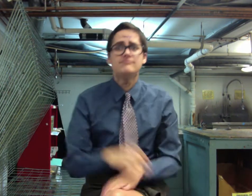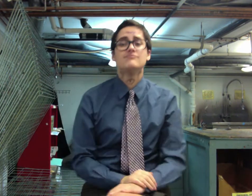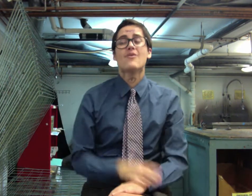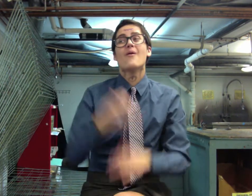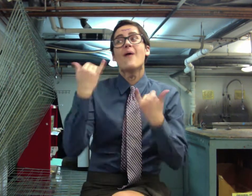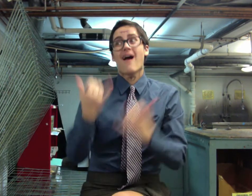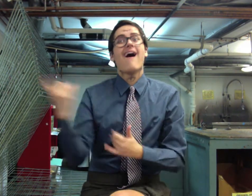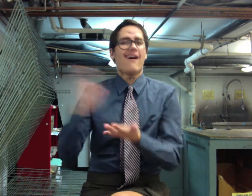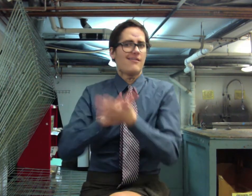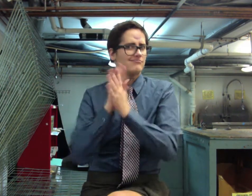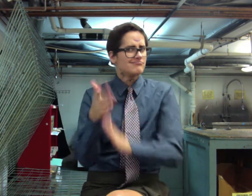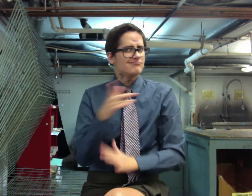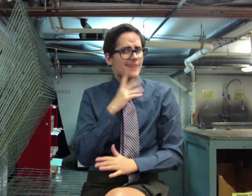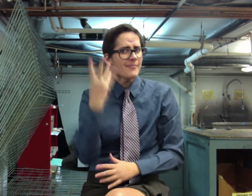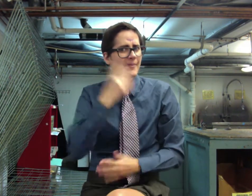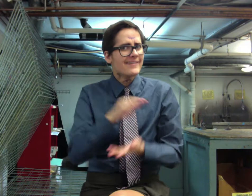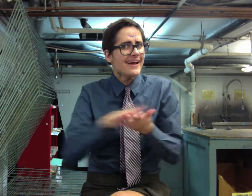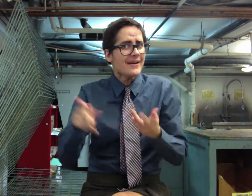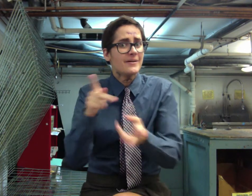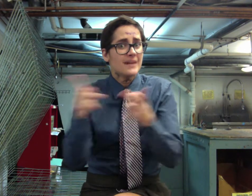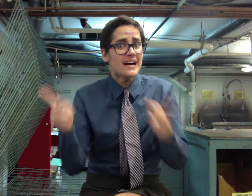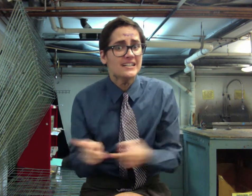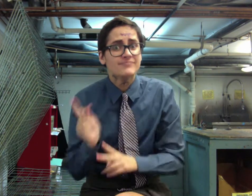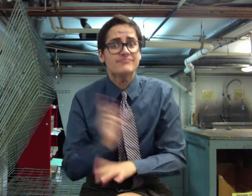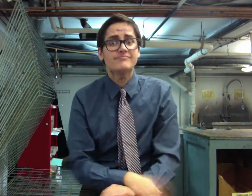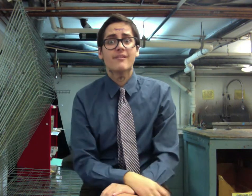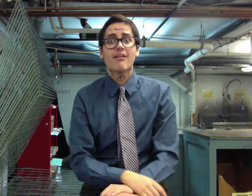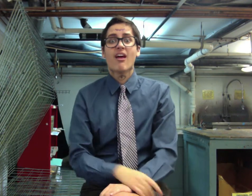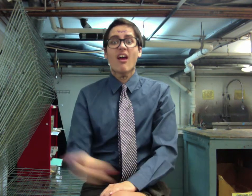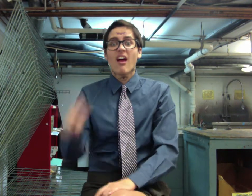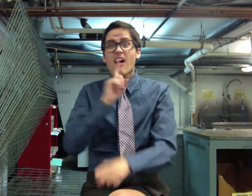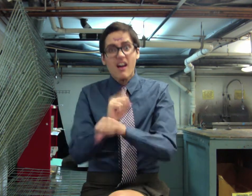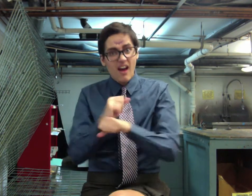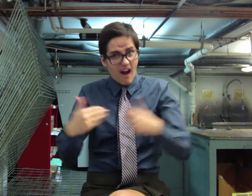the abandoned mine shaft outside of town is actually a pretty nice location these